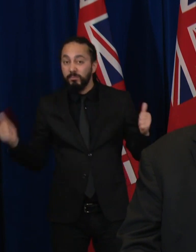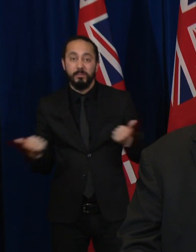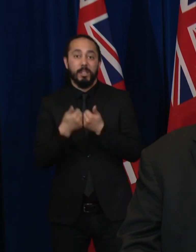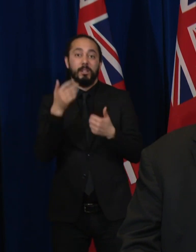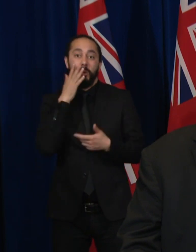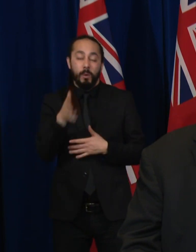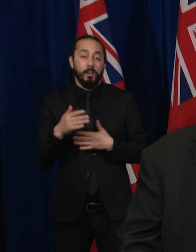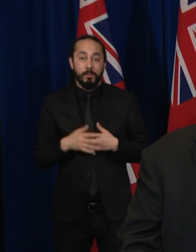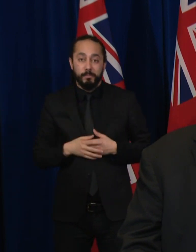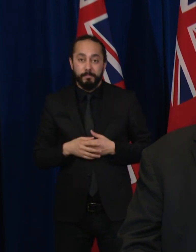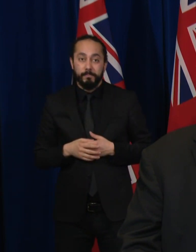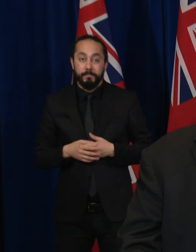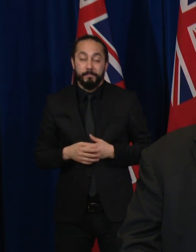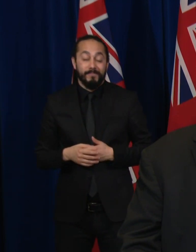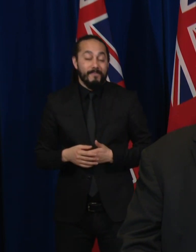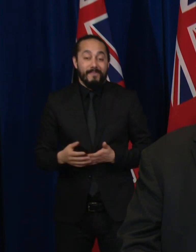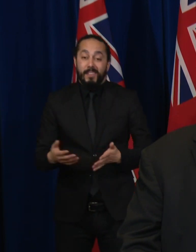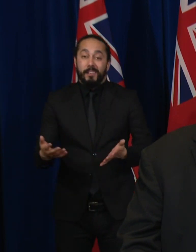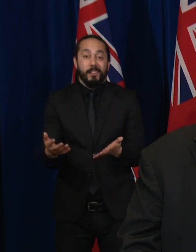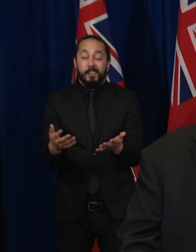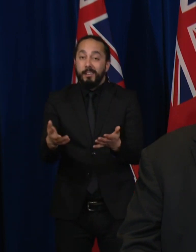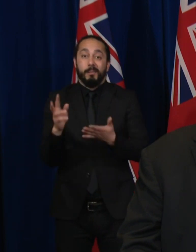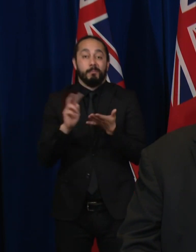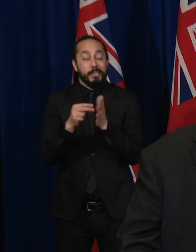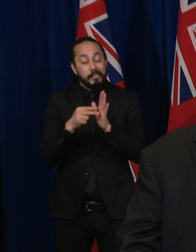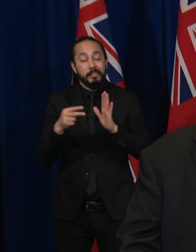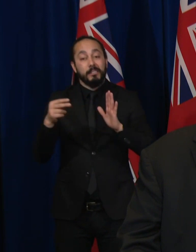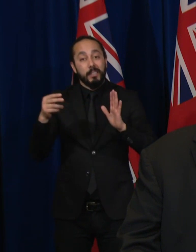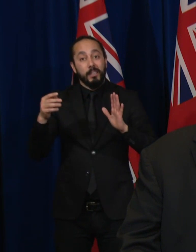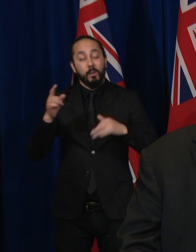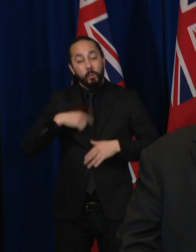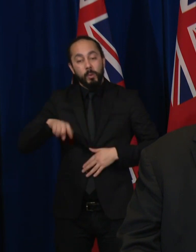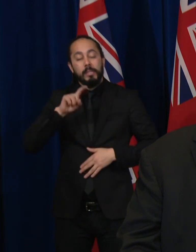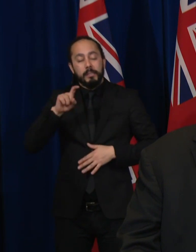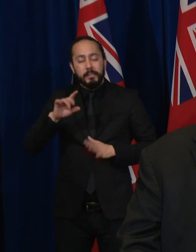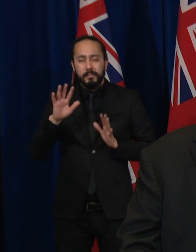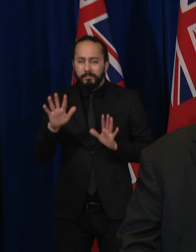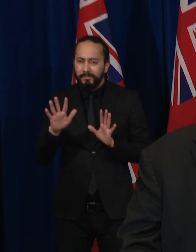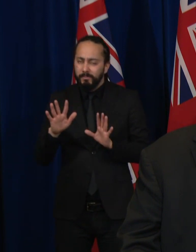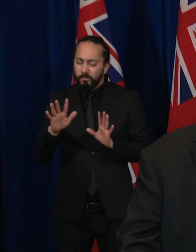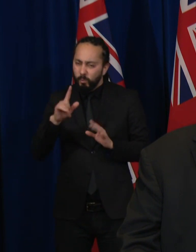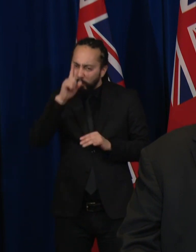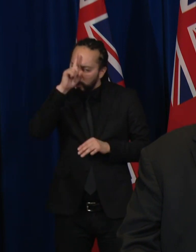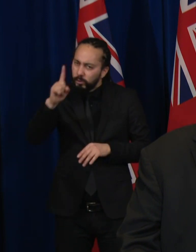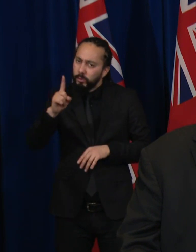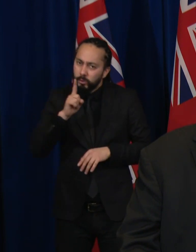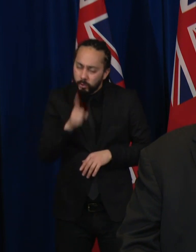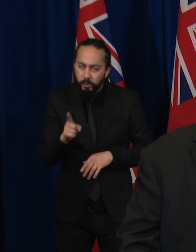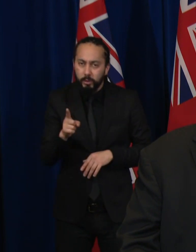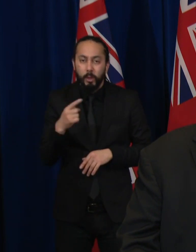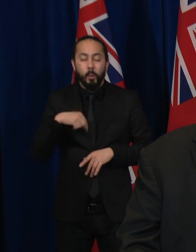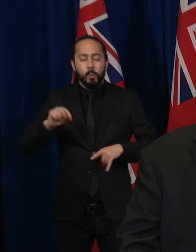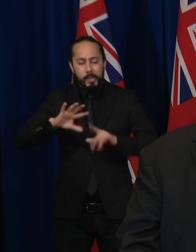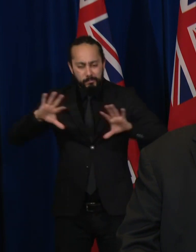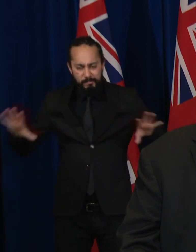And that's all the more reason we have to make sure that we do everything we can to stop this